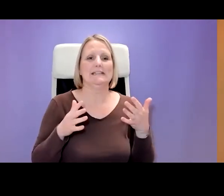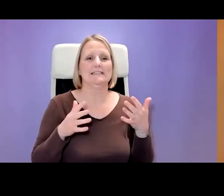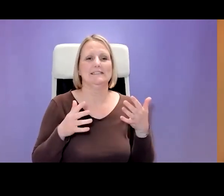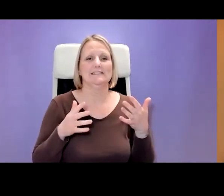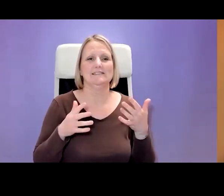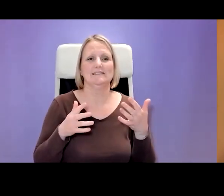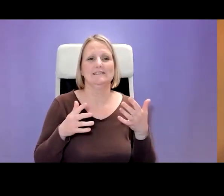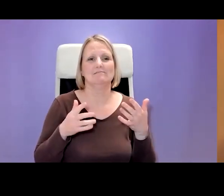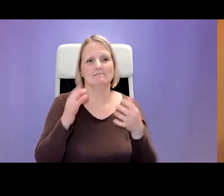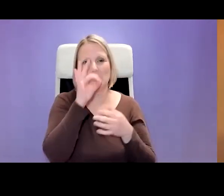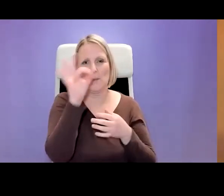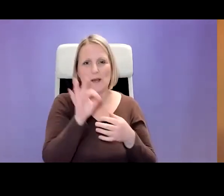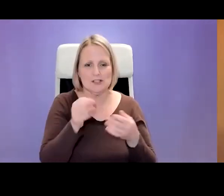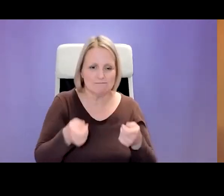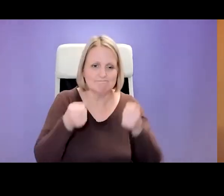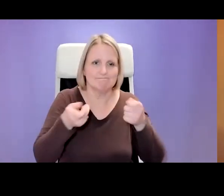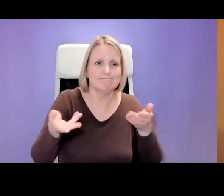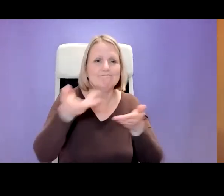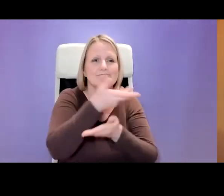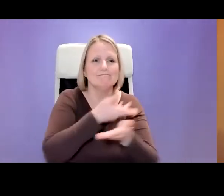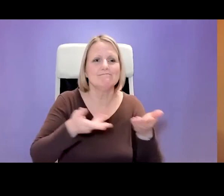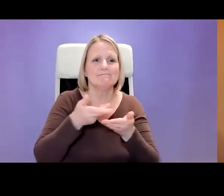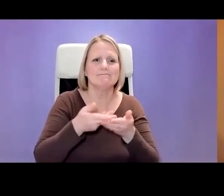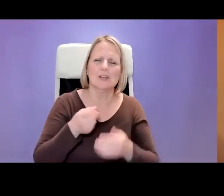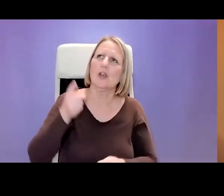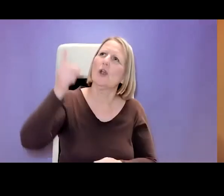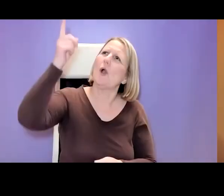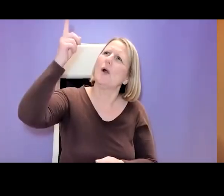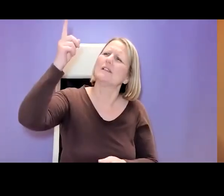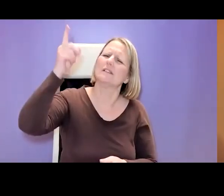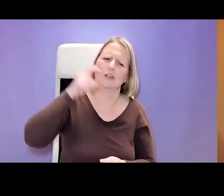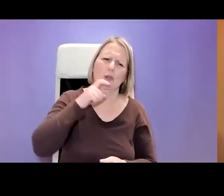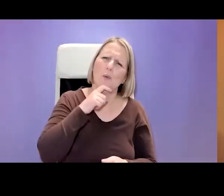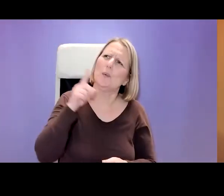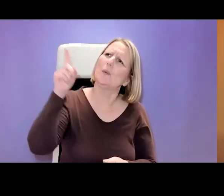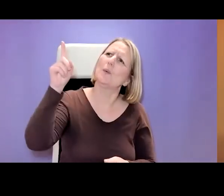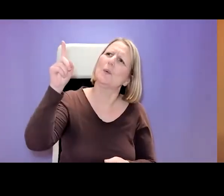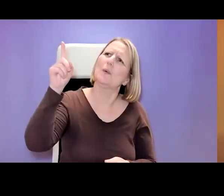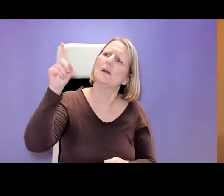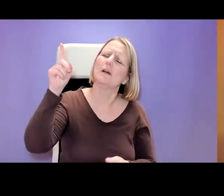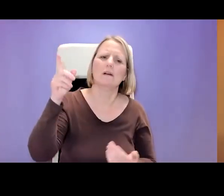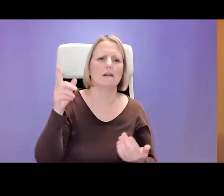opened up the question about who we think God is, and that includes also questions around